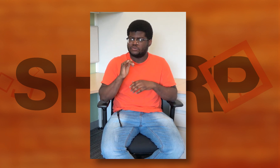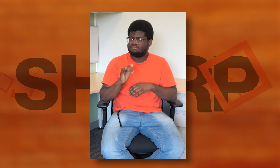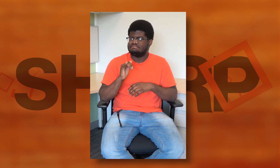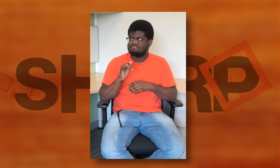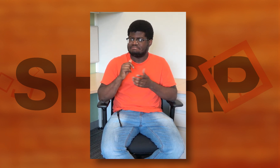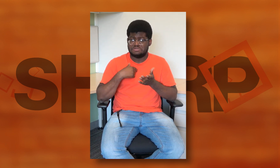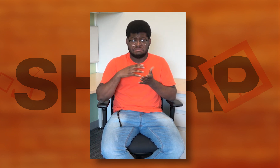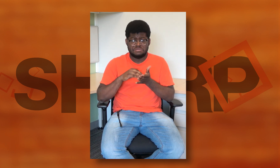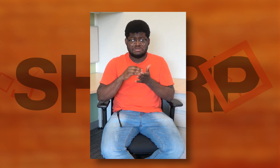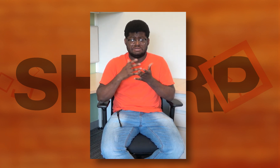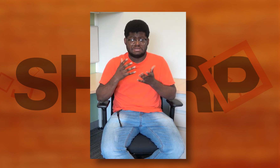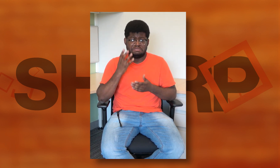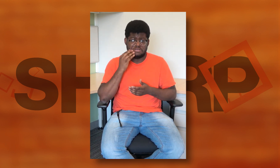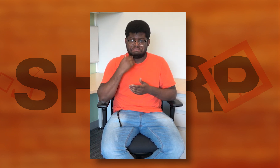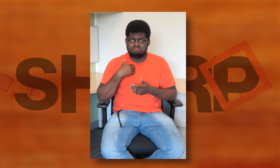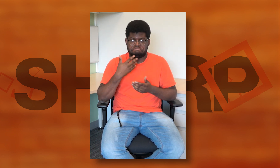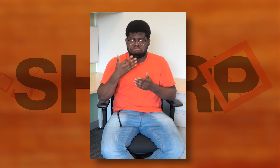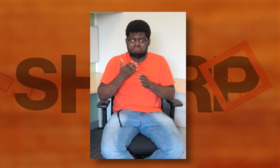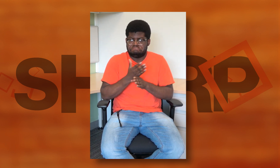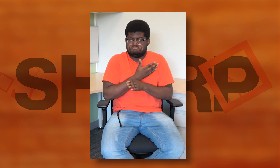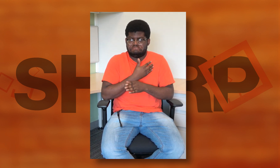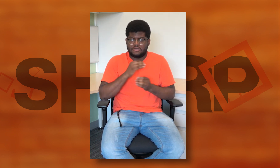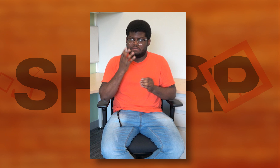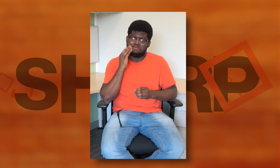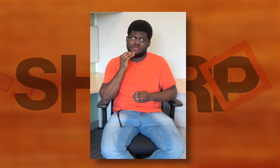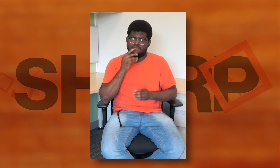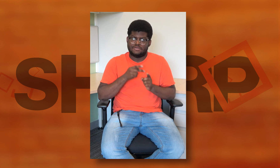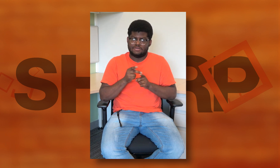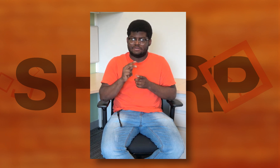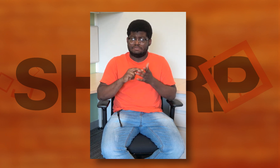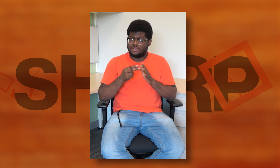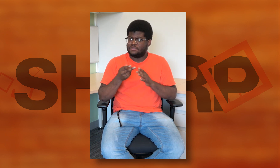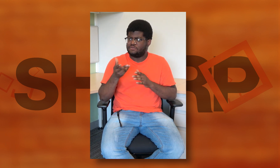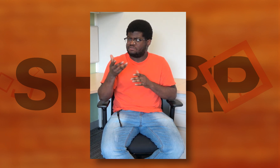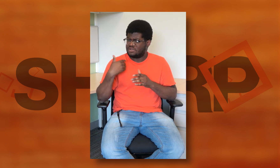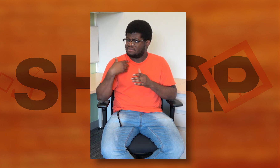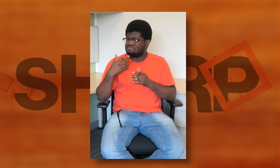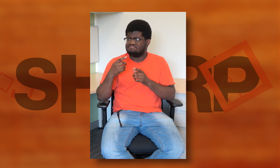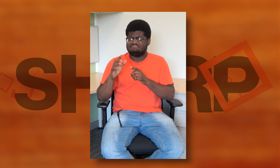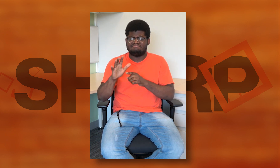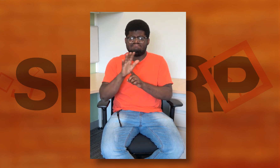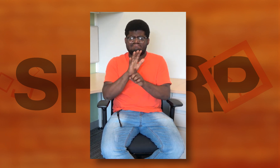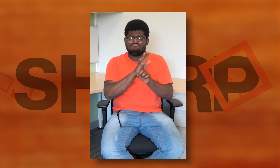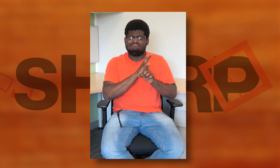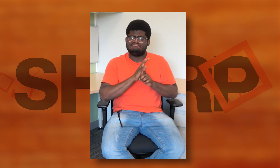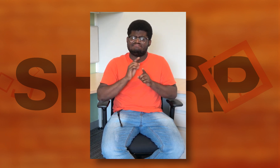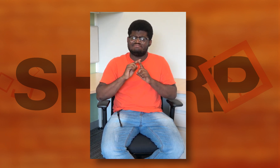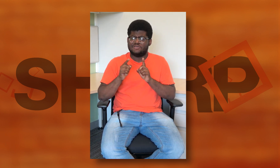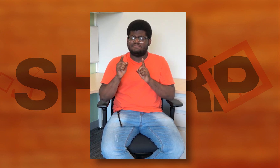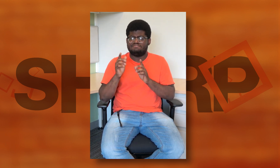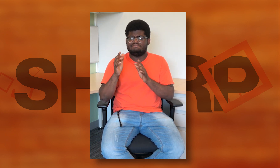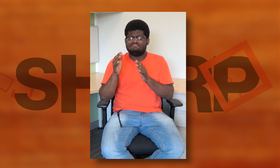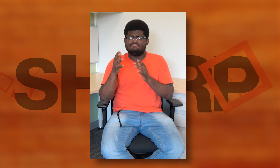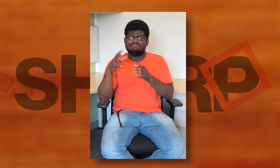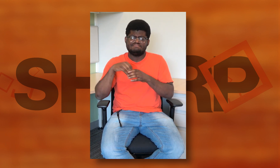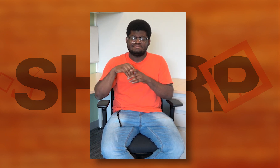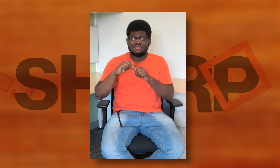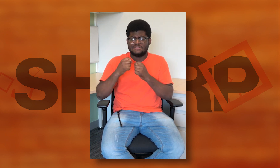I haven't had much experience with professional teamwork like this. In the short program, I worked on a team with several other people,